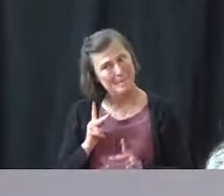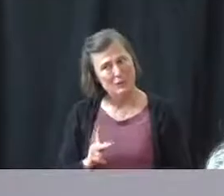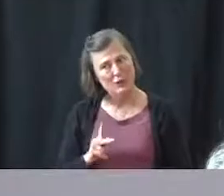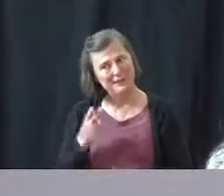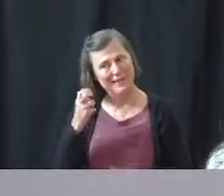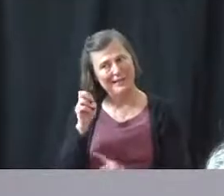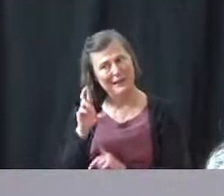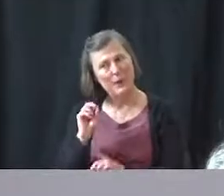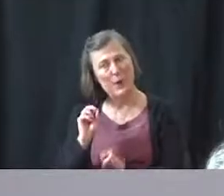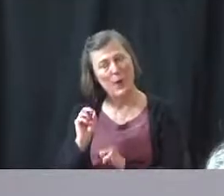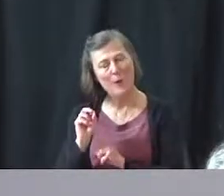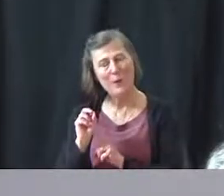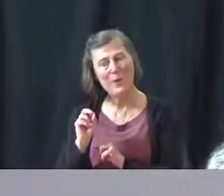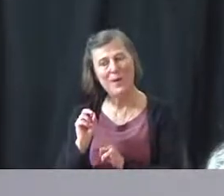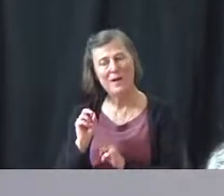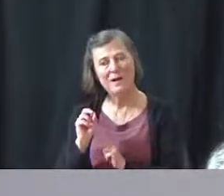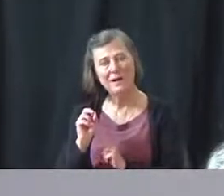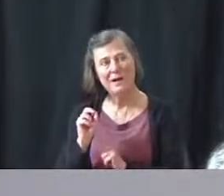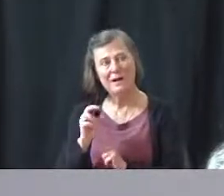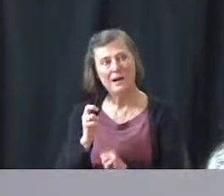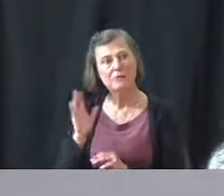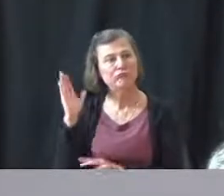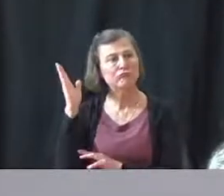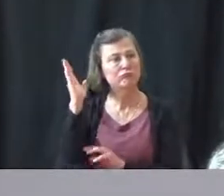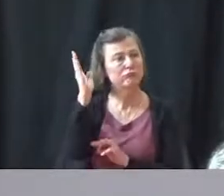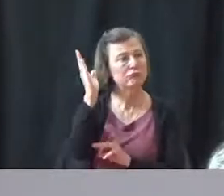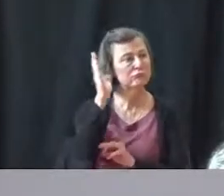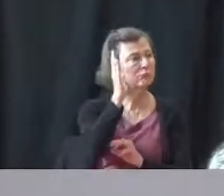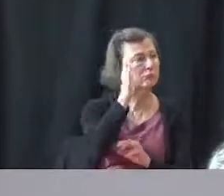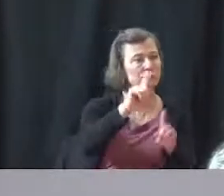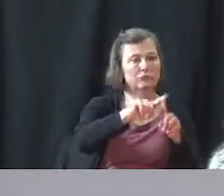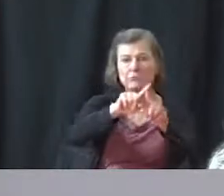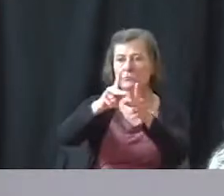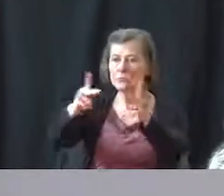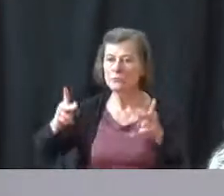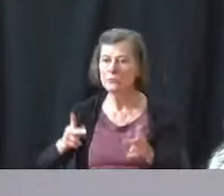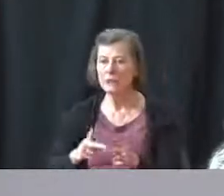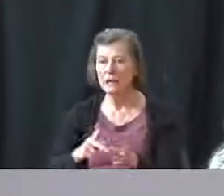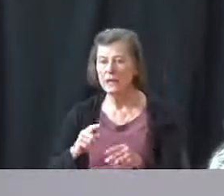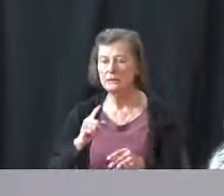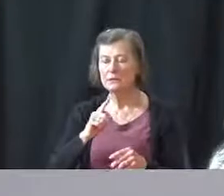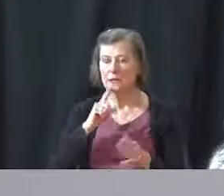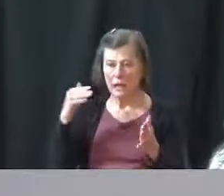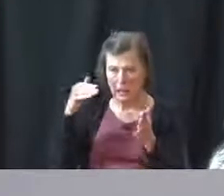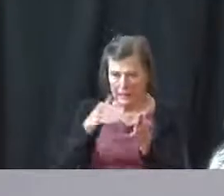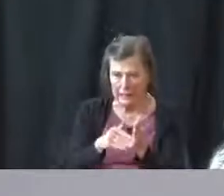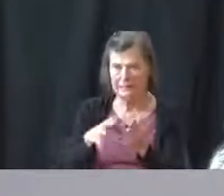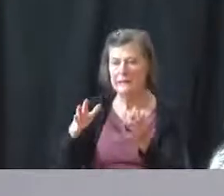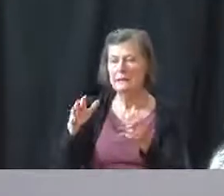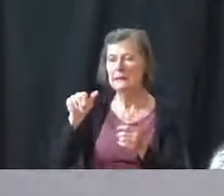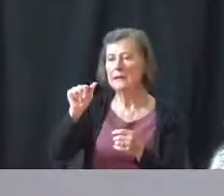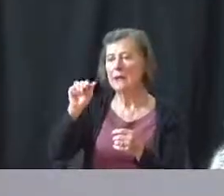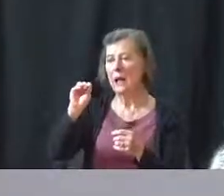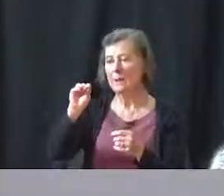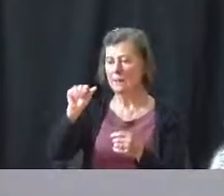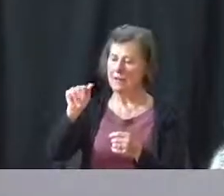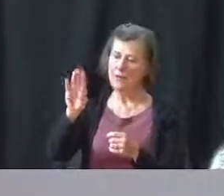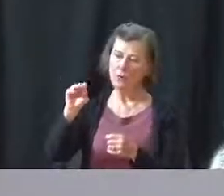He spoke in so many places, where anti-abolitionists and anti-abolitionist mobs, who wanted slavery